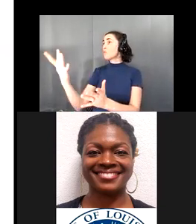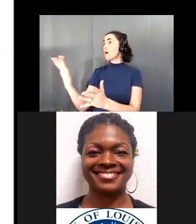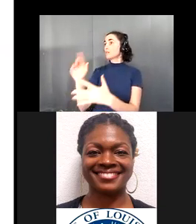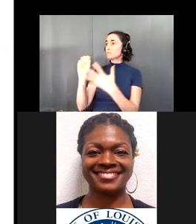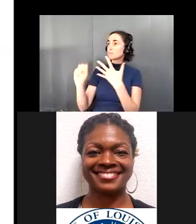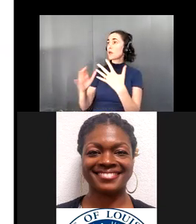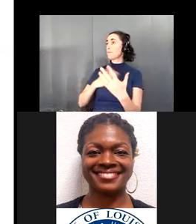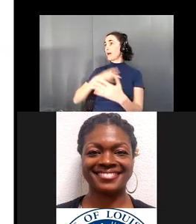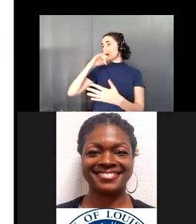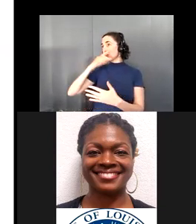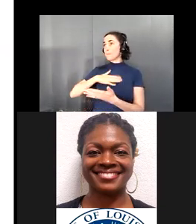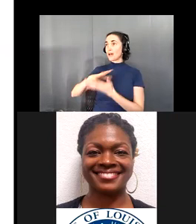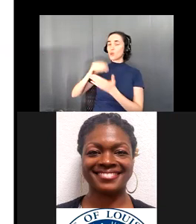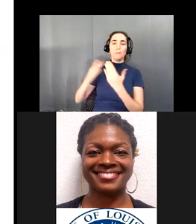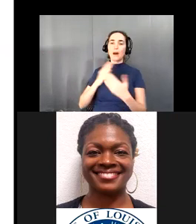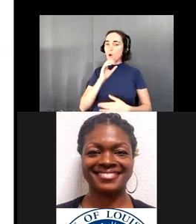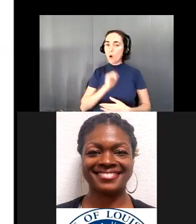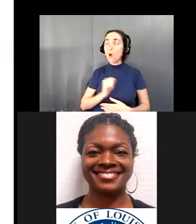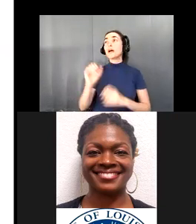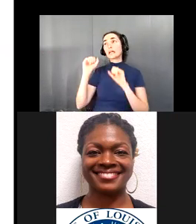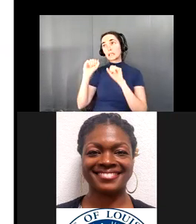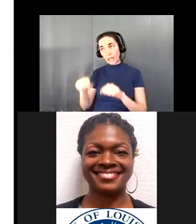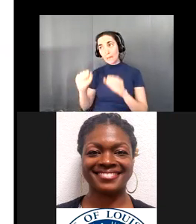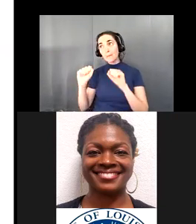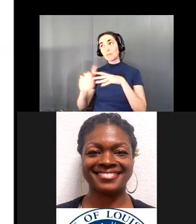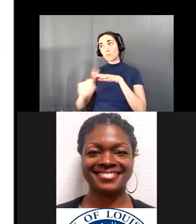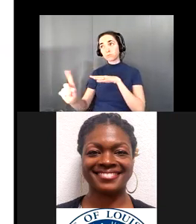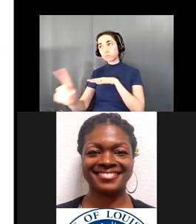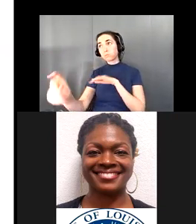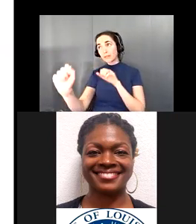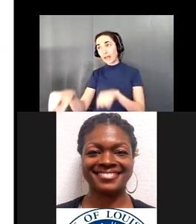no matter what age could wander, and then tracking technology and make sure that that's